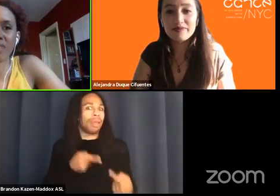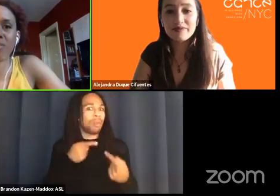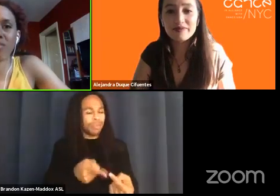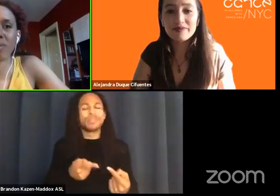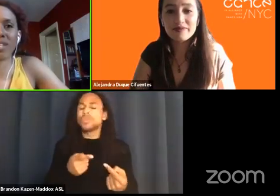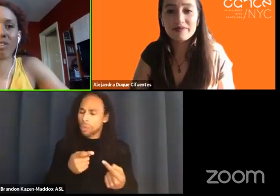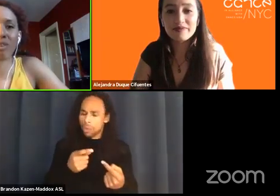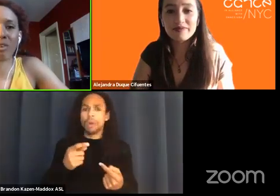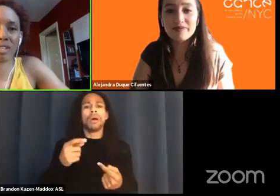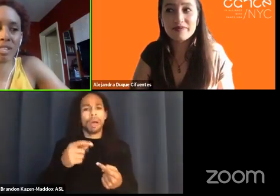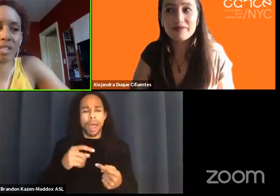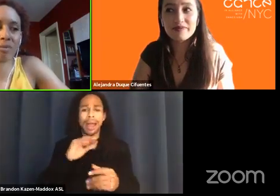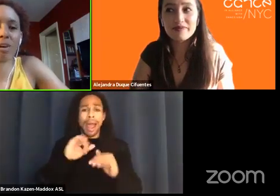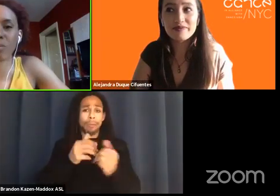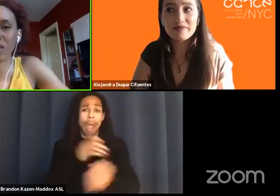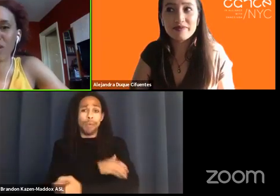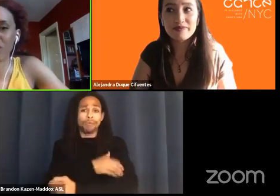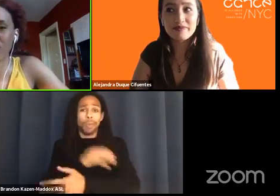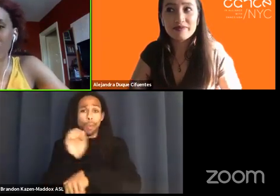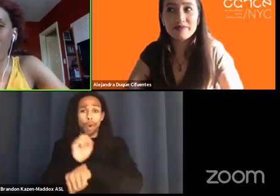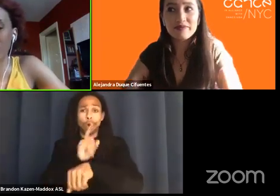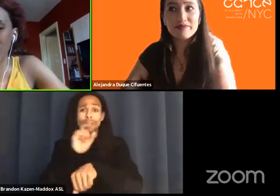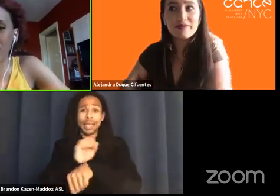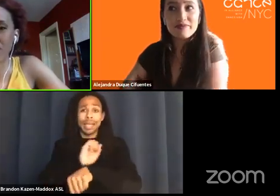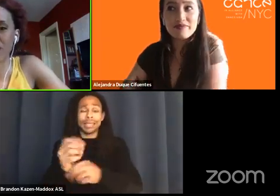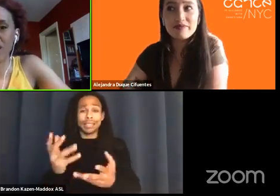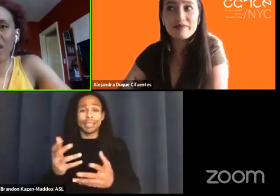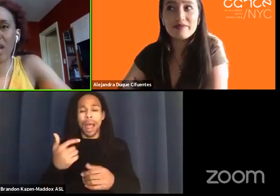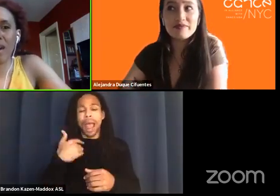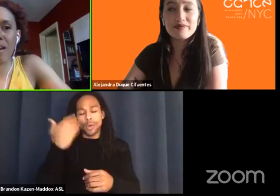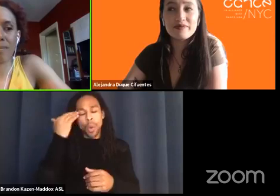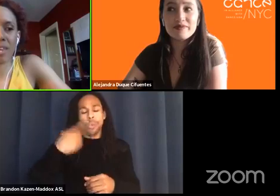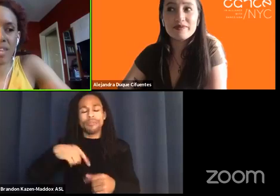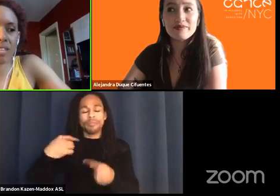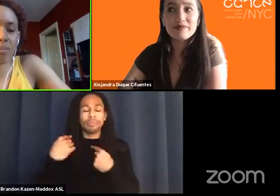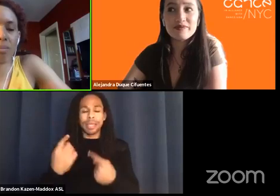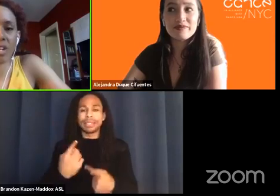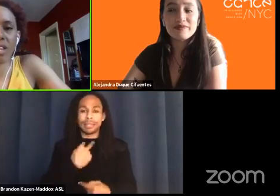Zoom call or not seen in the class, but are helping to make this work possible. Thank